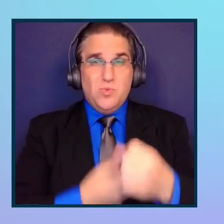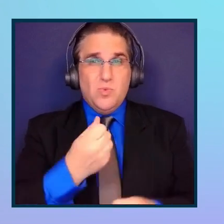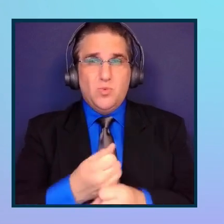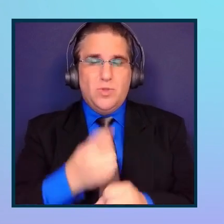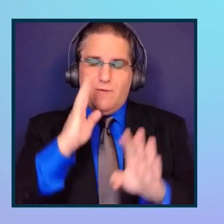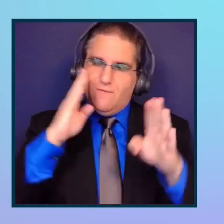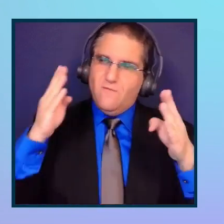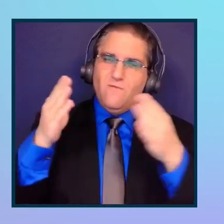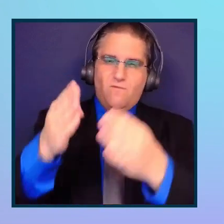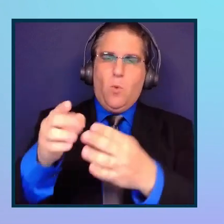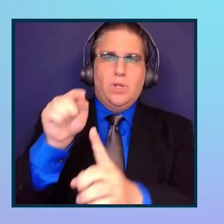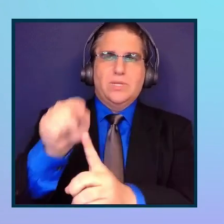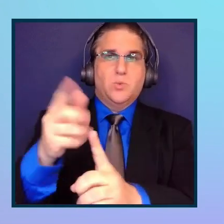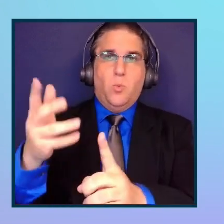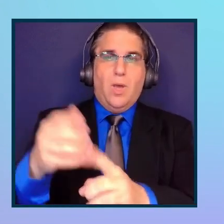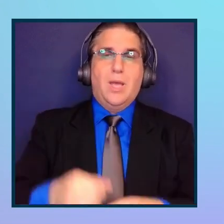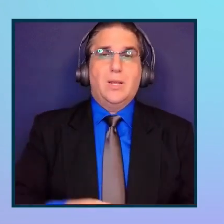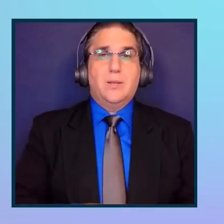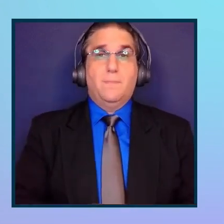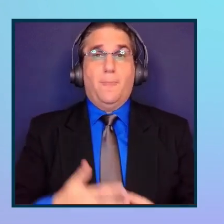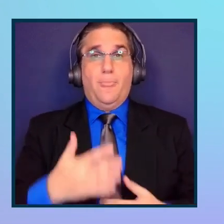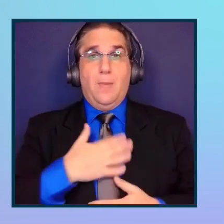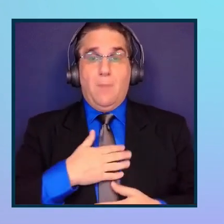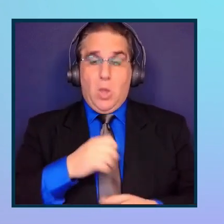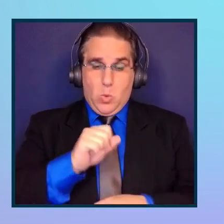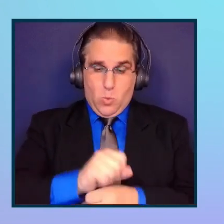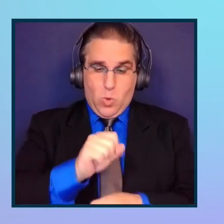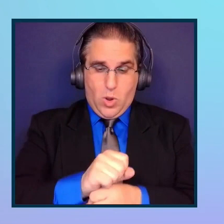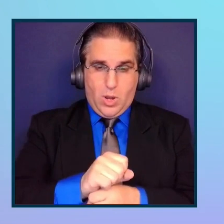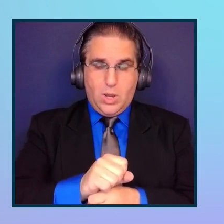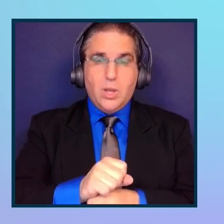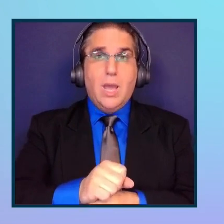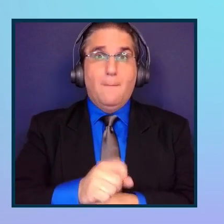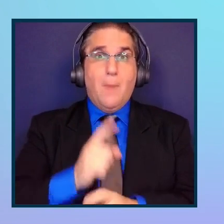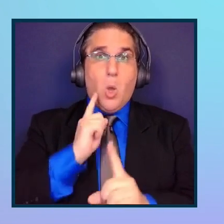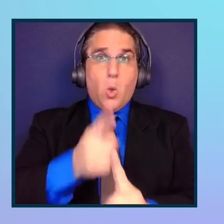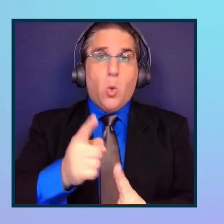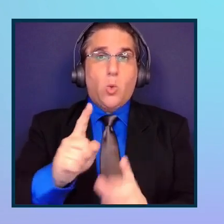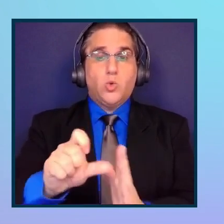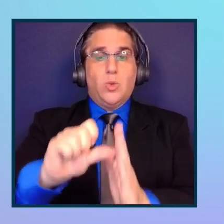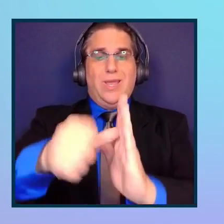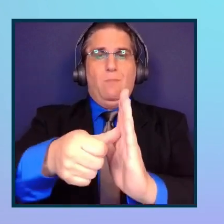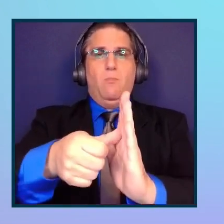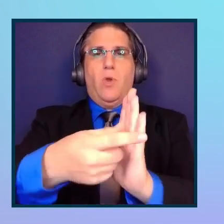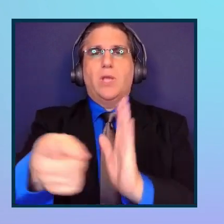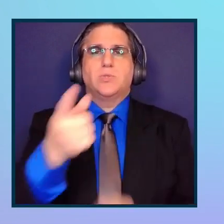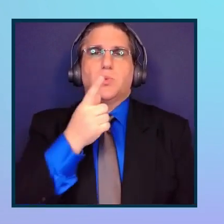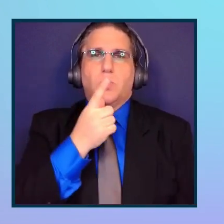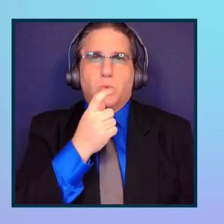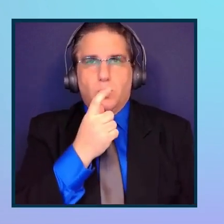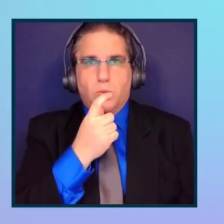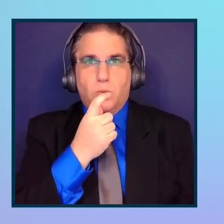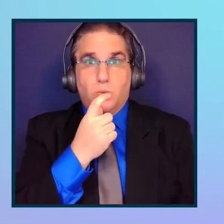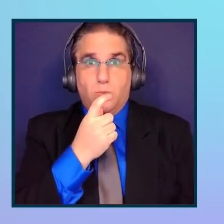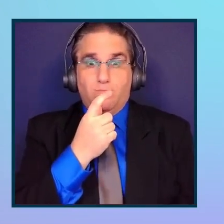is who are you trying to impress with this work? And it's an important question because,